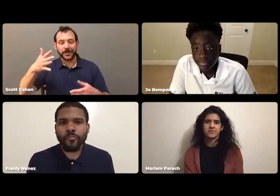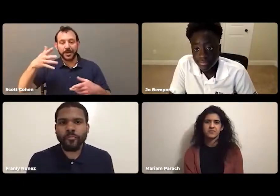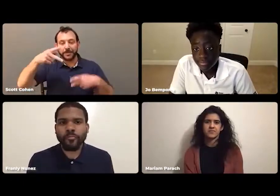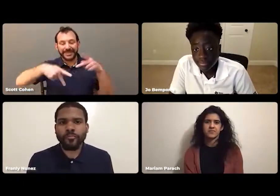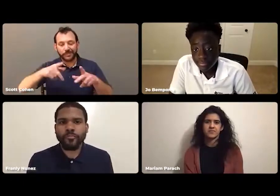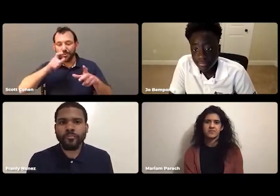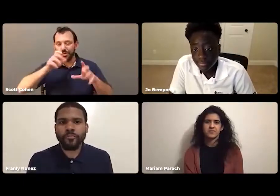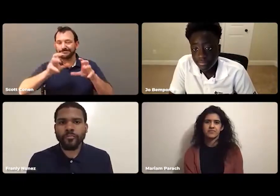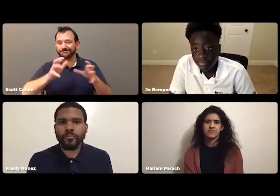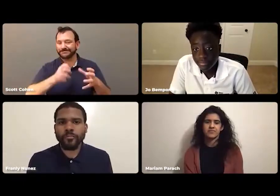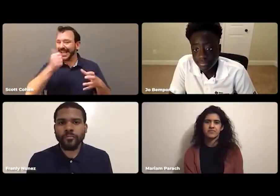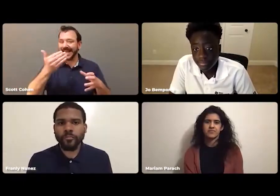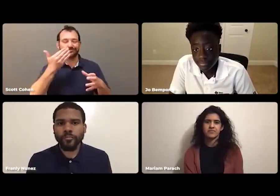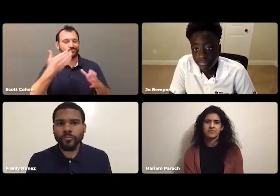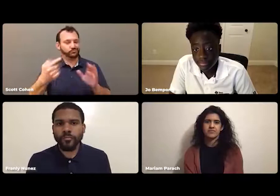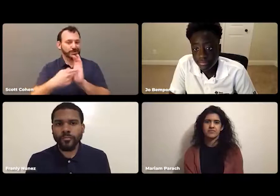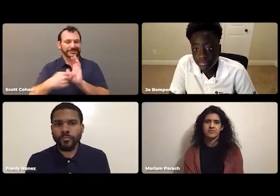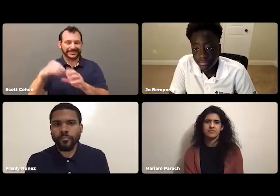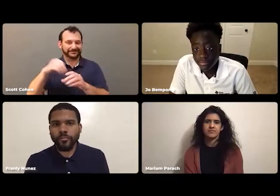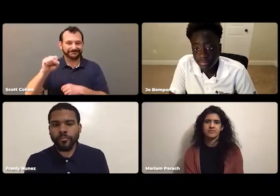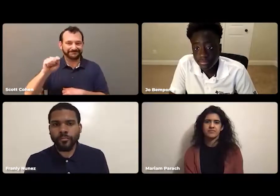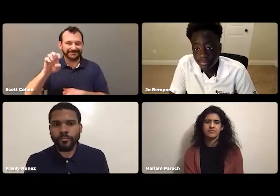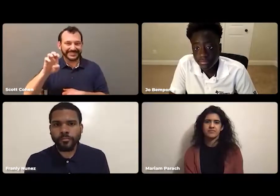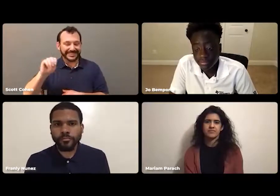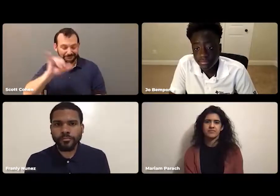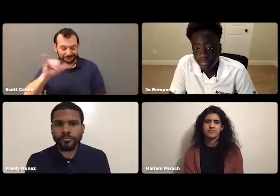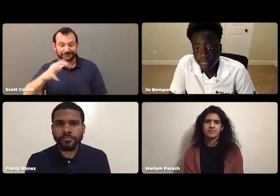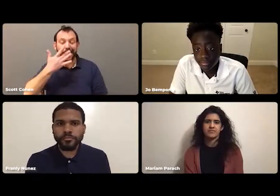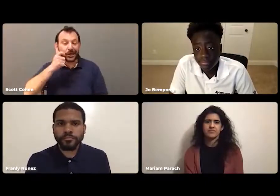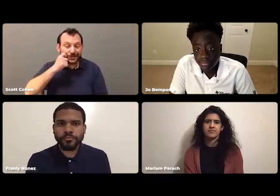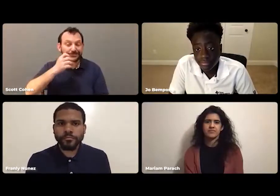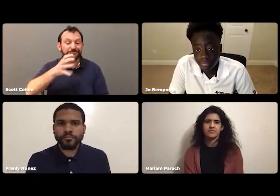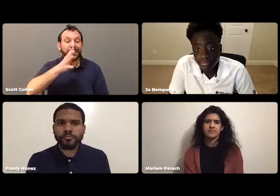Research shows that some people are not well-represented in the STEM field.